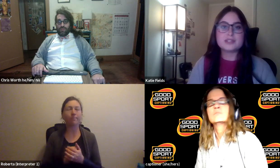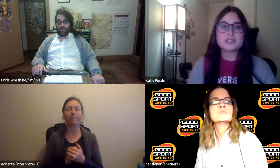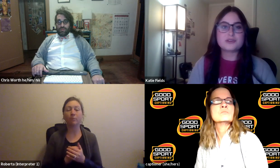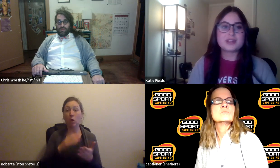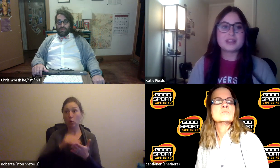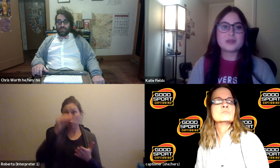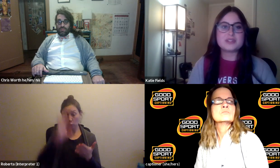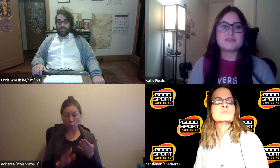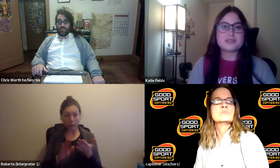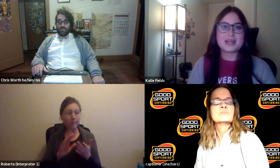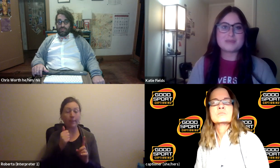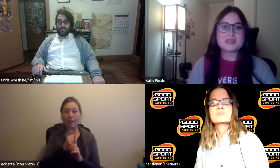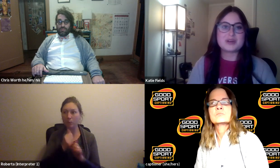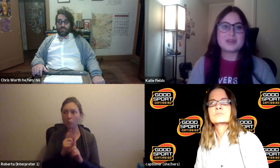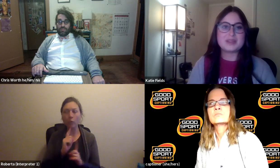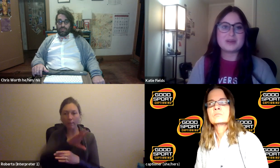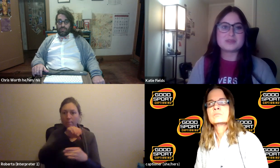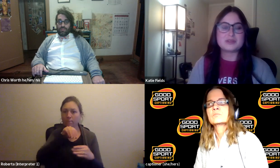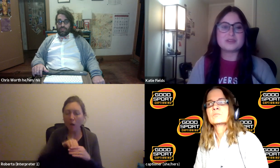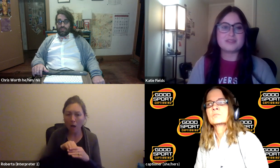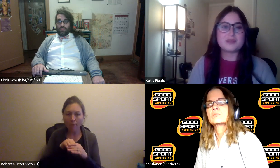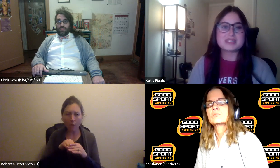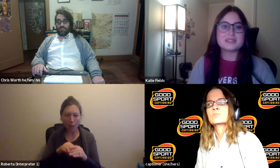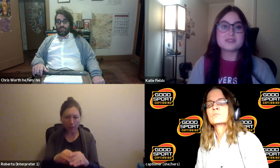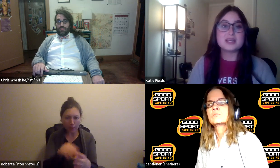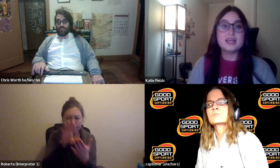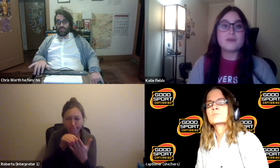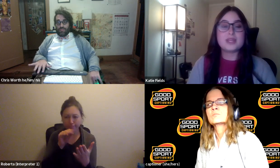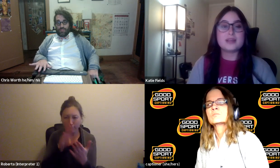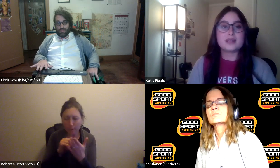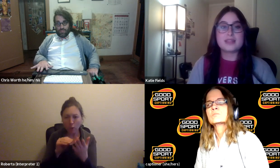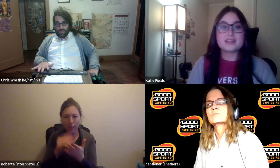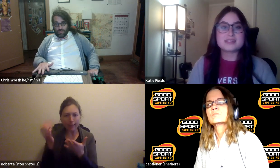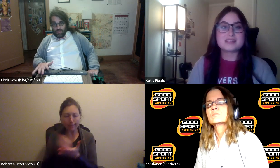in the curriculum and devote time to honing those career development skills, we can then assess them